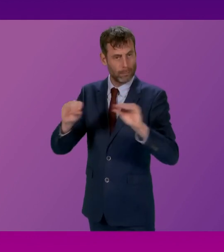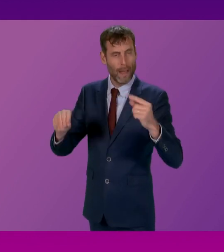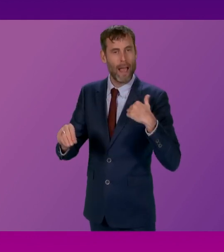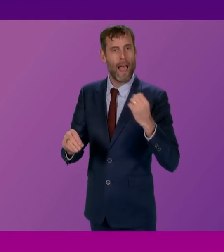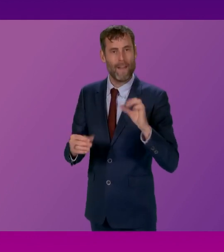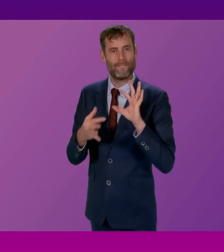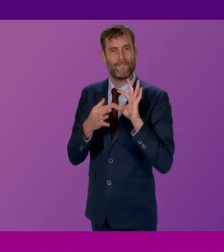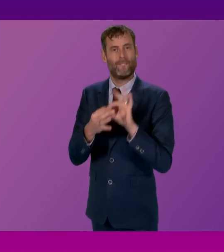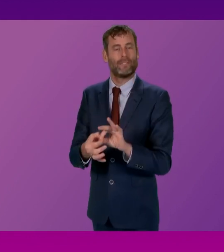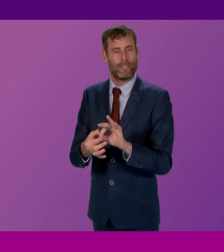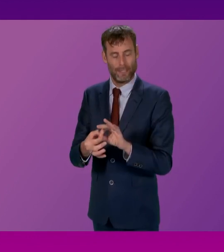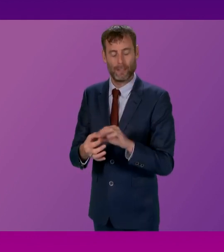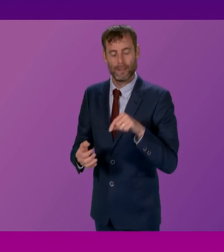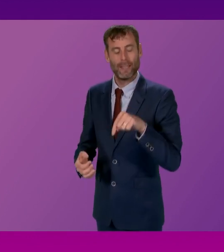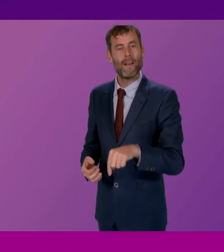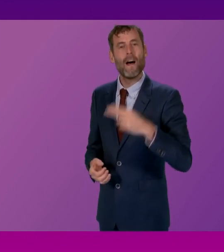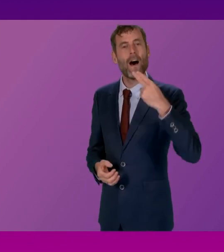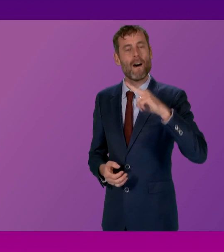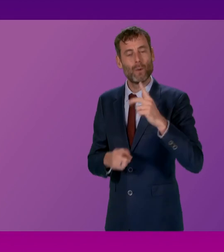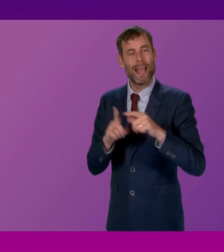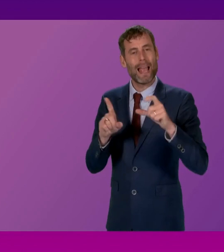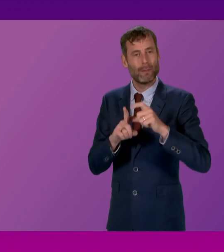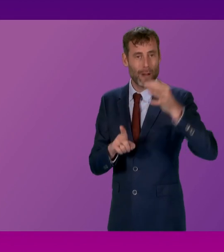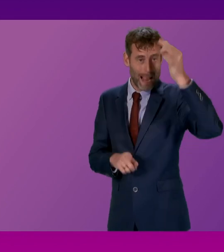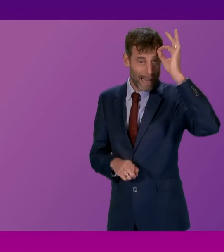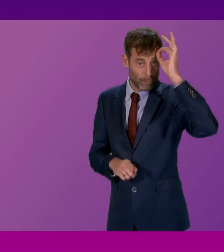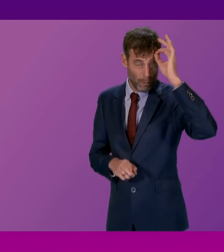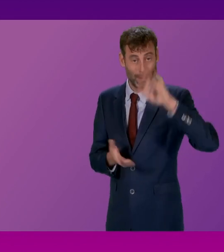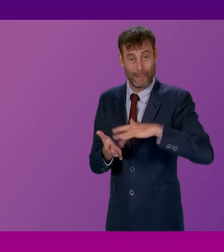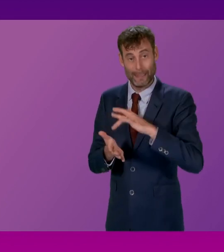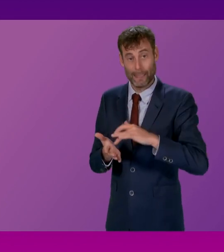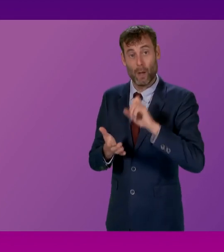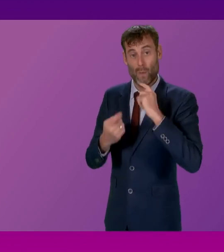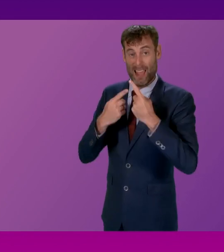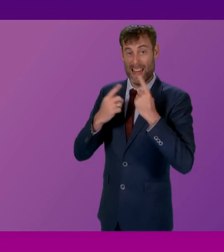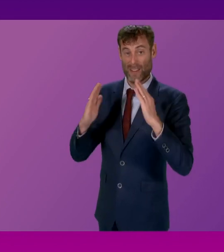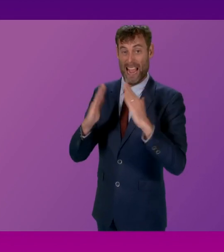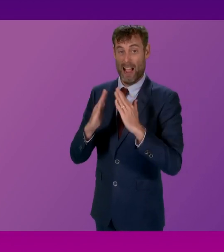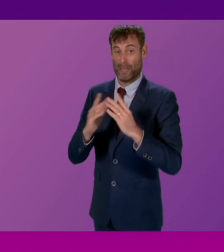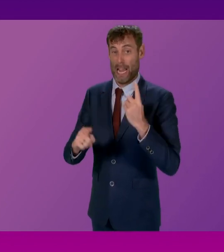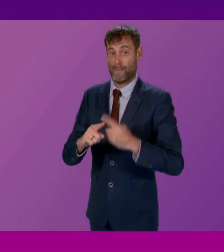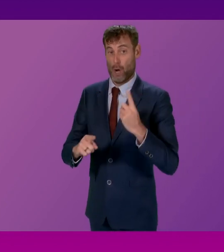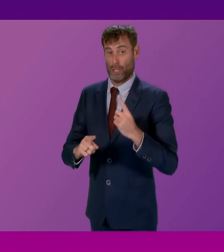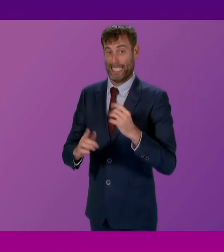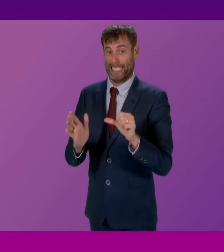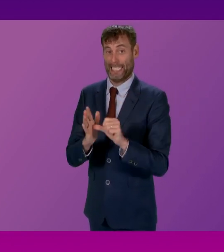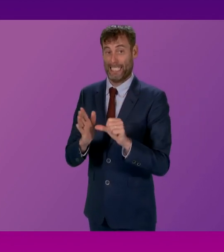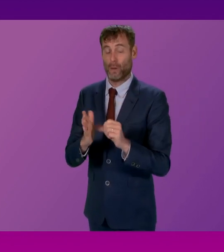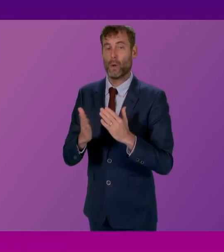It is expected that, this afternoon, the City of Edinburgh Council will declare a housing emergency, following a call from Shelter Scotland.